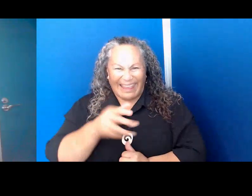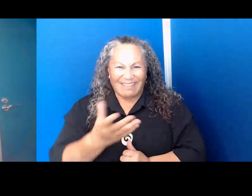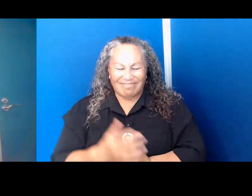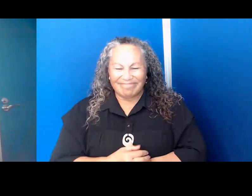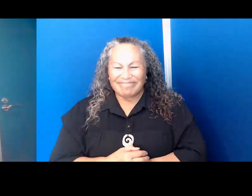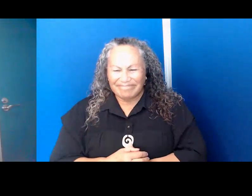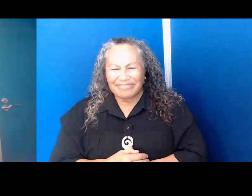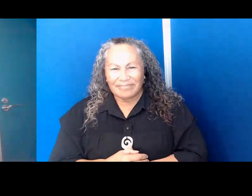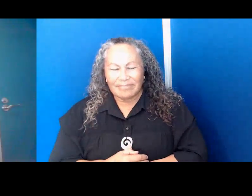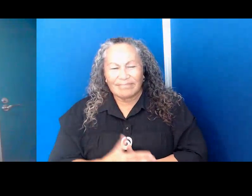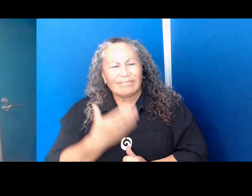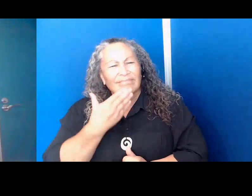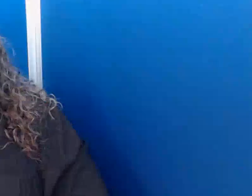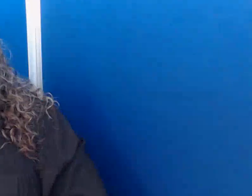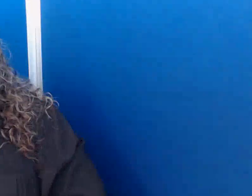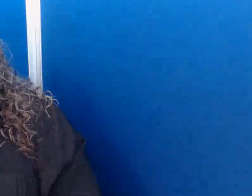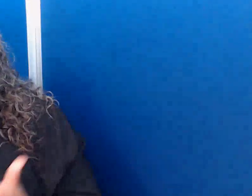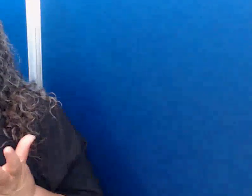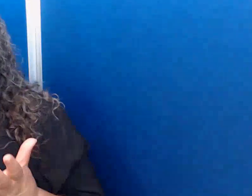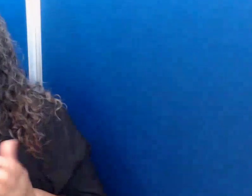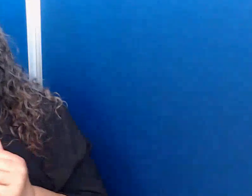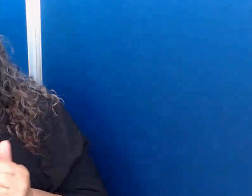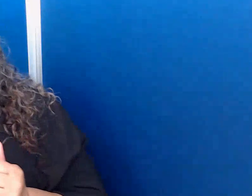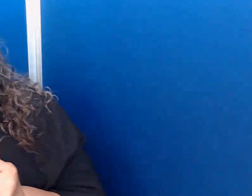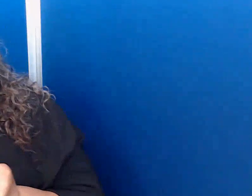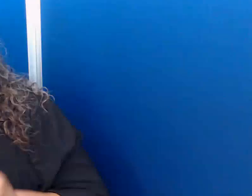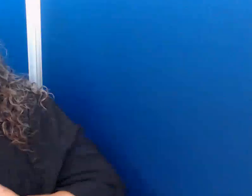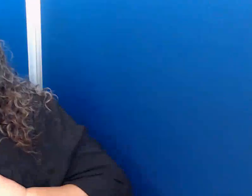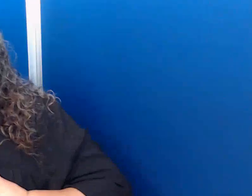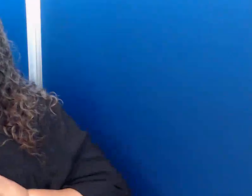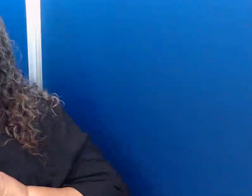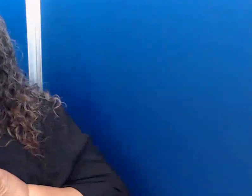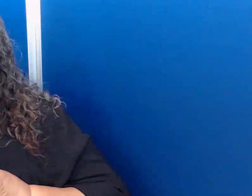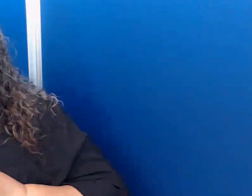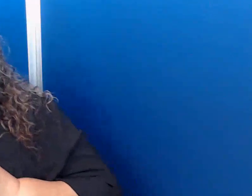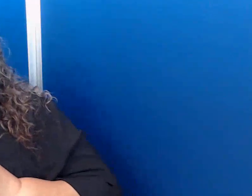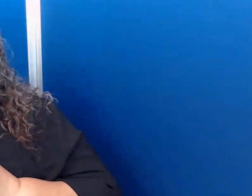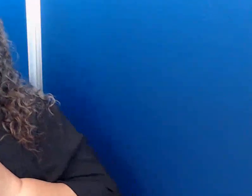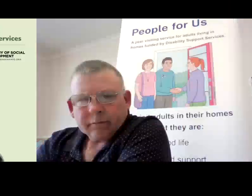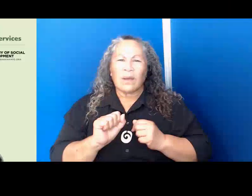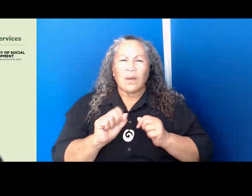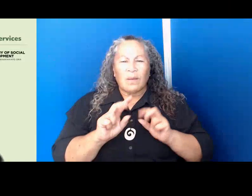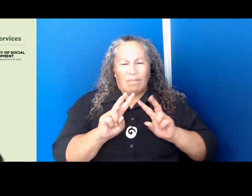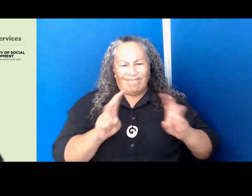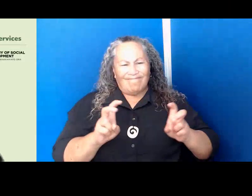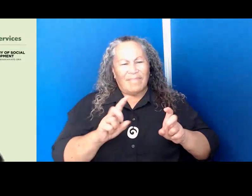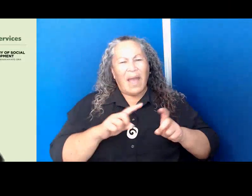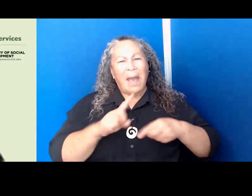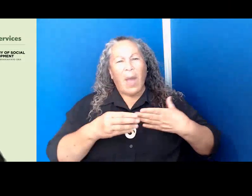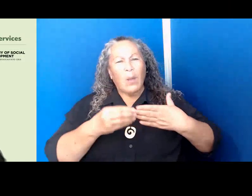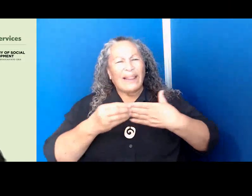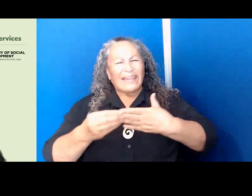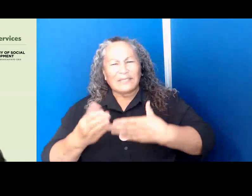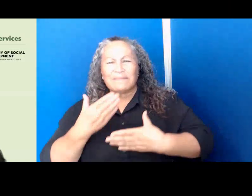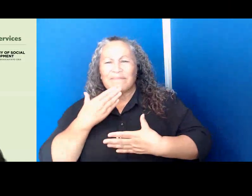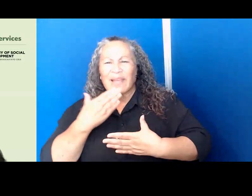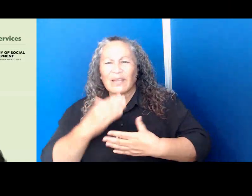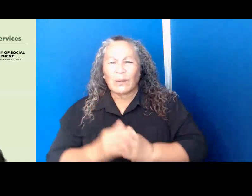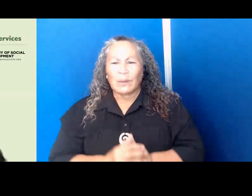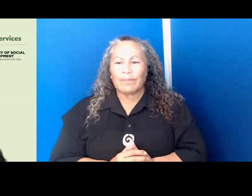Thank you, Saini. That was great. Loved hearing that framing of leadership. Thank you. And our